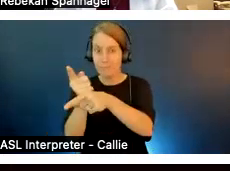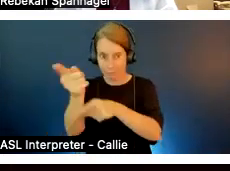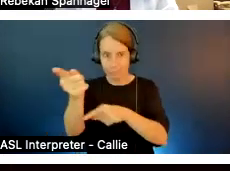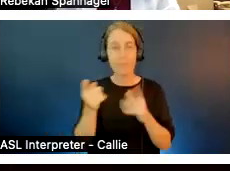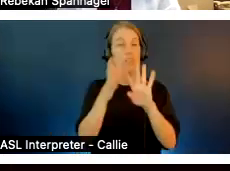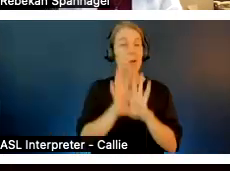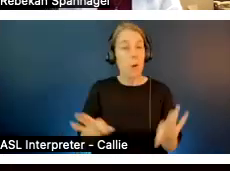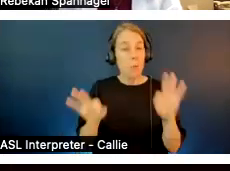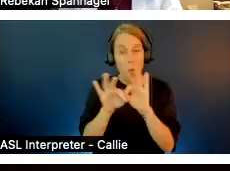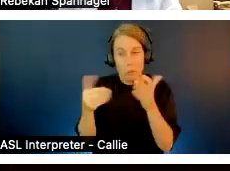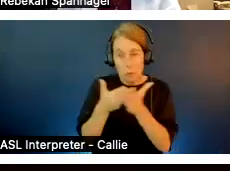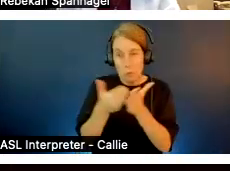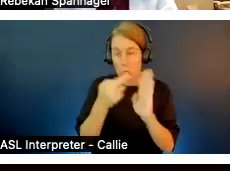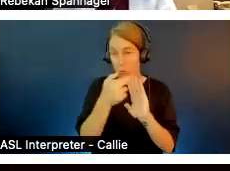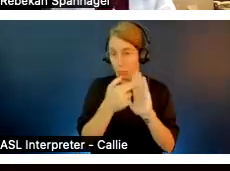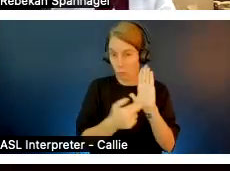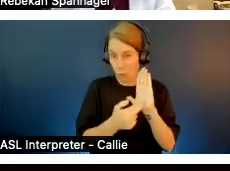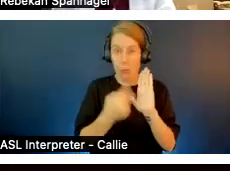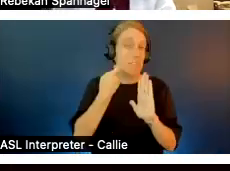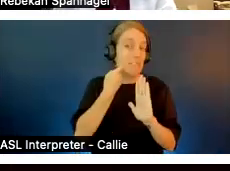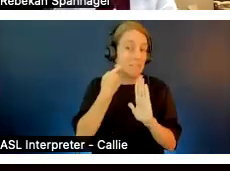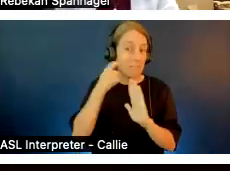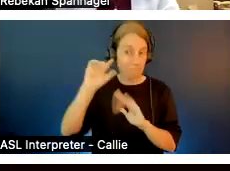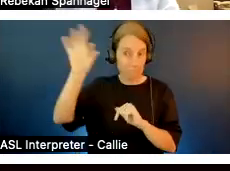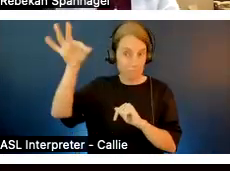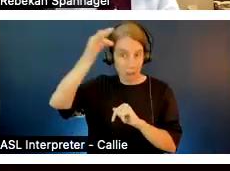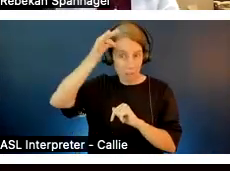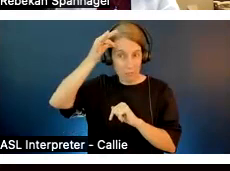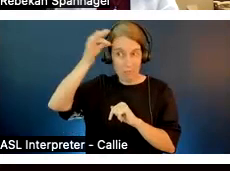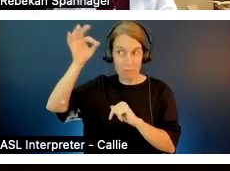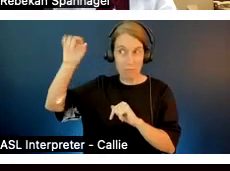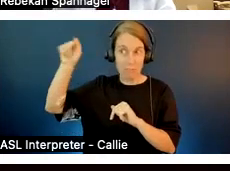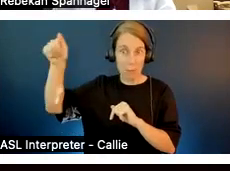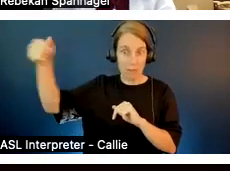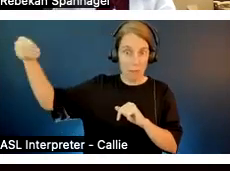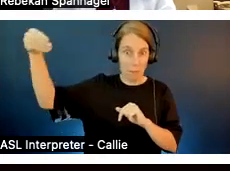that the federal government has passed is the home and community based services final rule